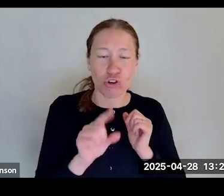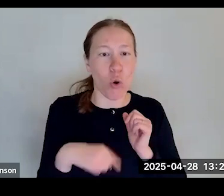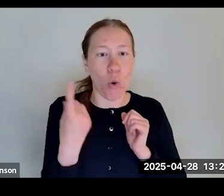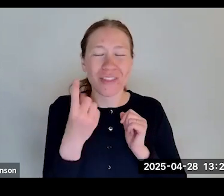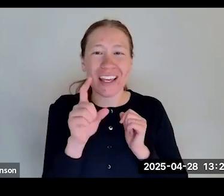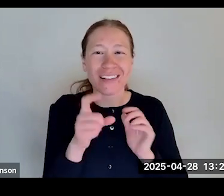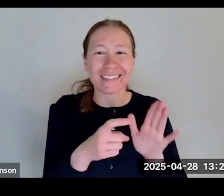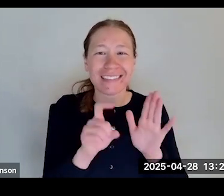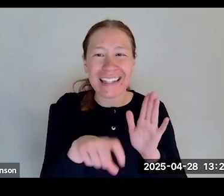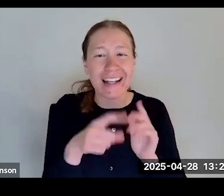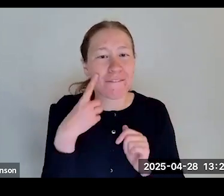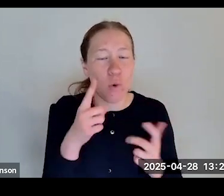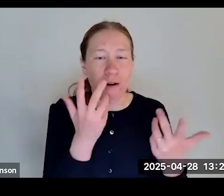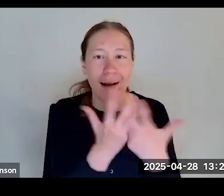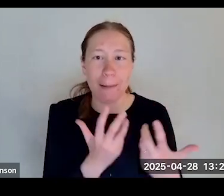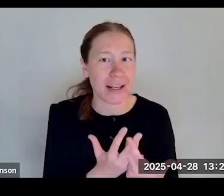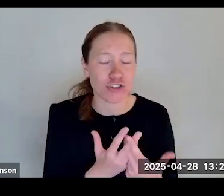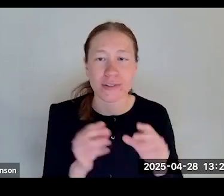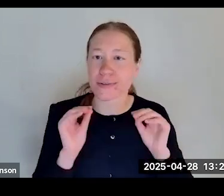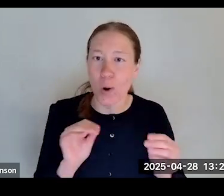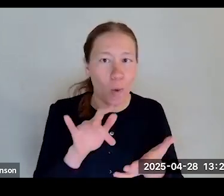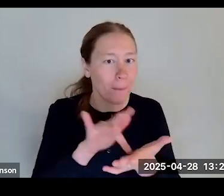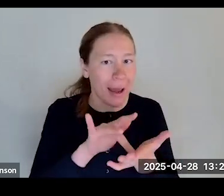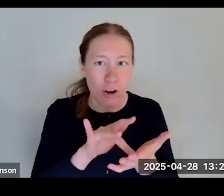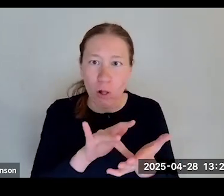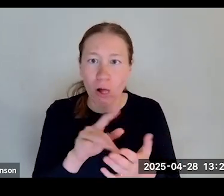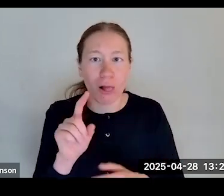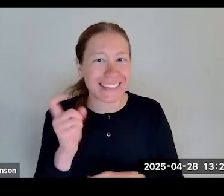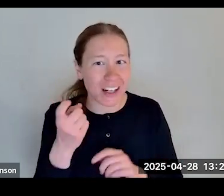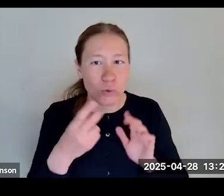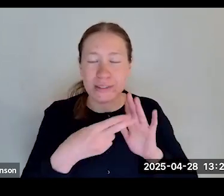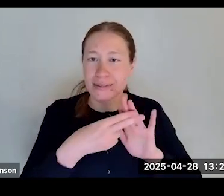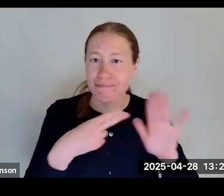but it doesn't need to include medical documentation or a specific diagnosis.